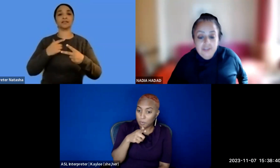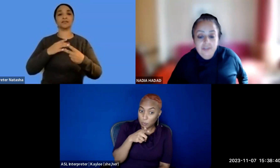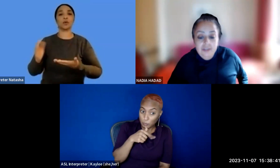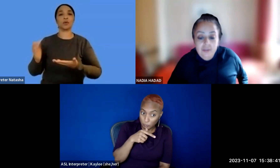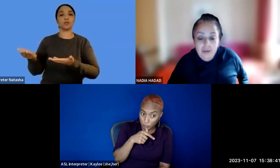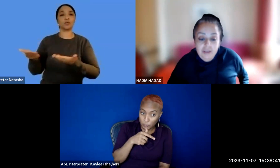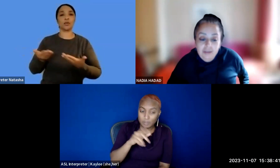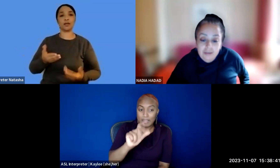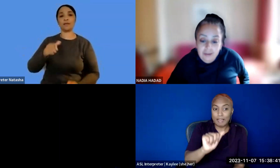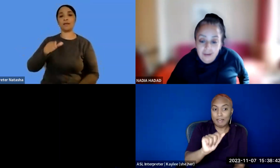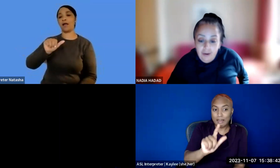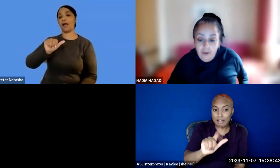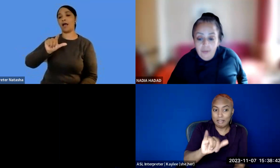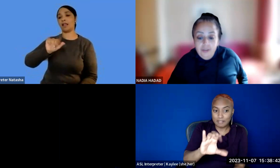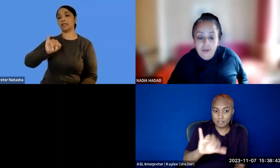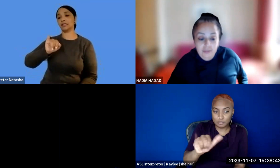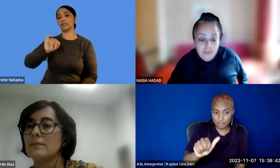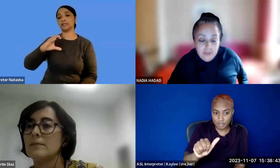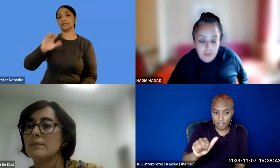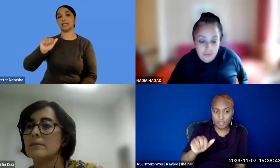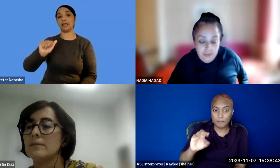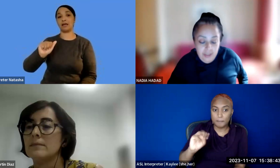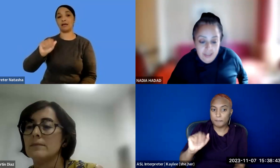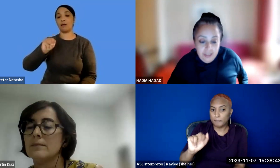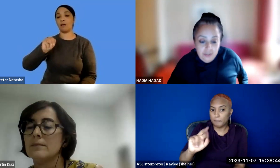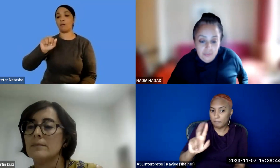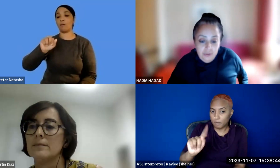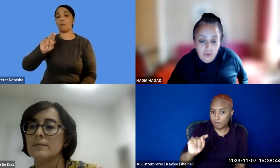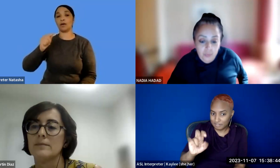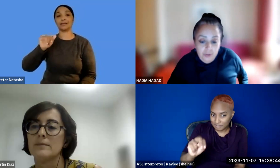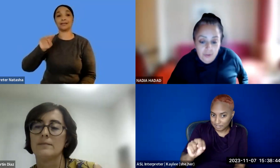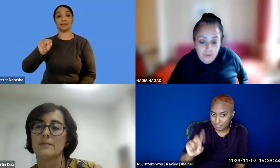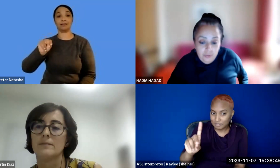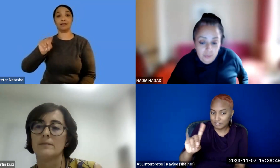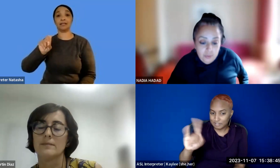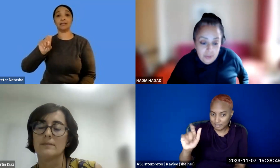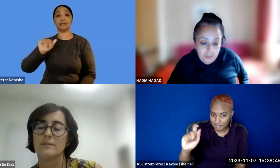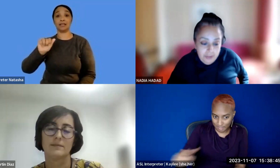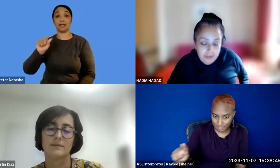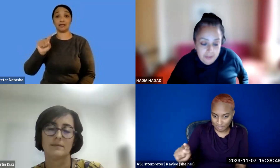She is the team leader of the Governance of the EU Delegation to Mozambique.